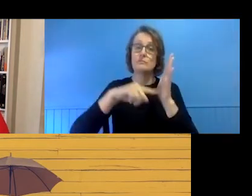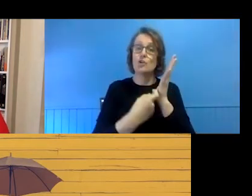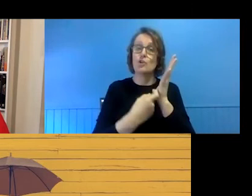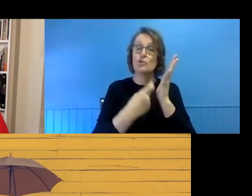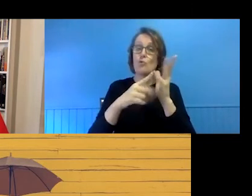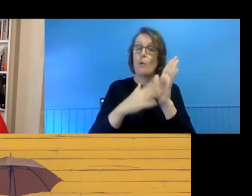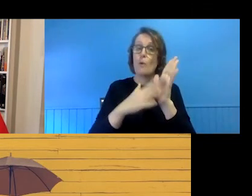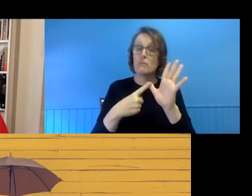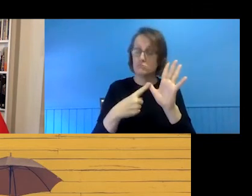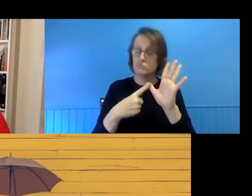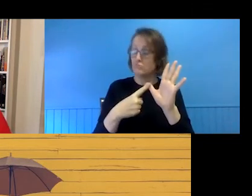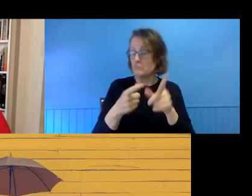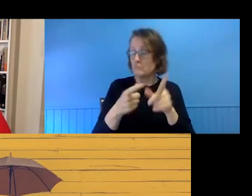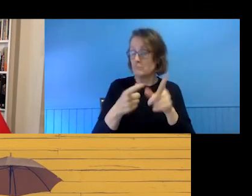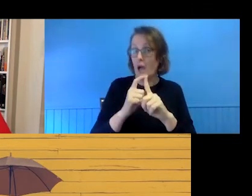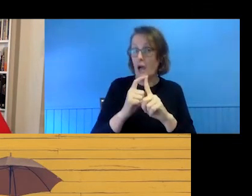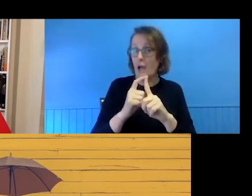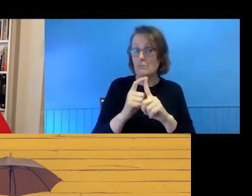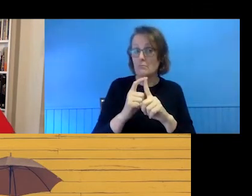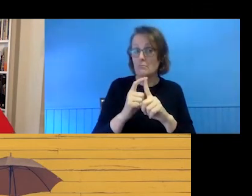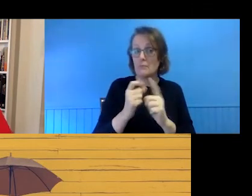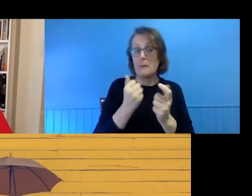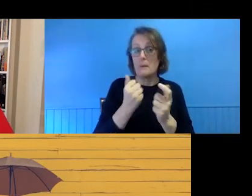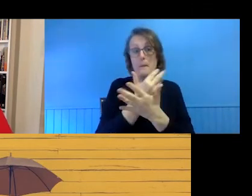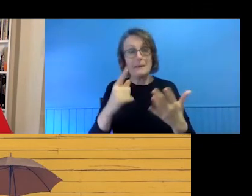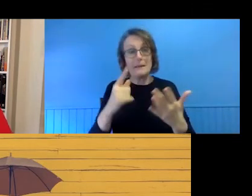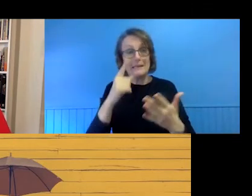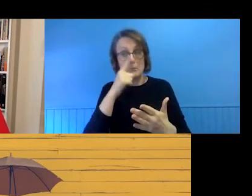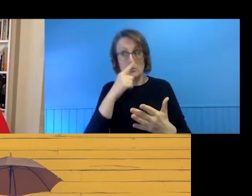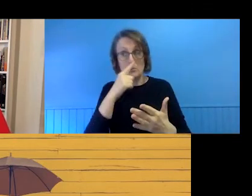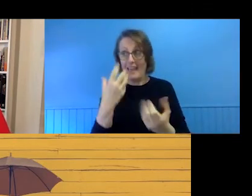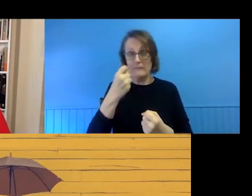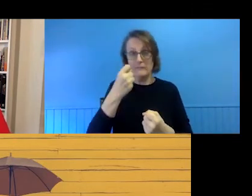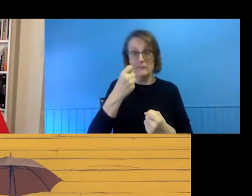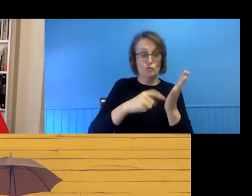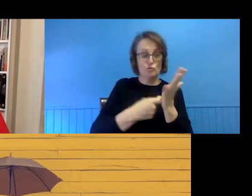various levels. So, we need to be kind to ourselves we need to find